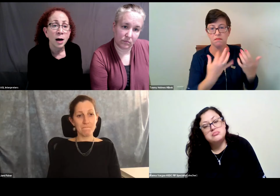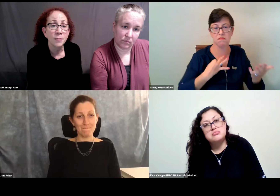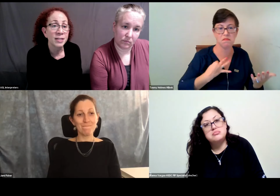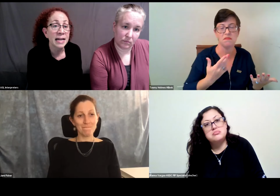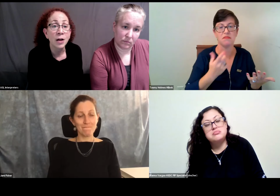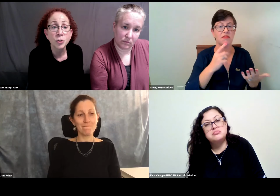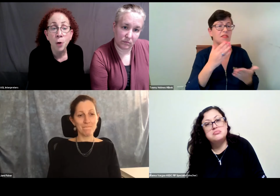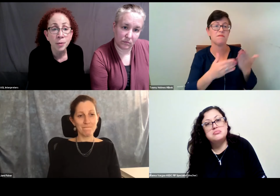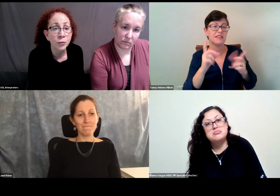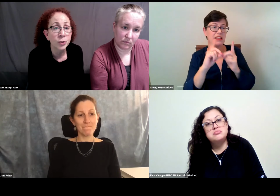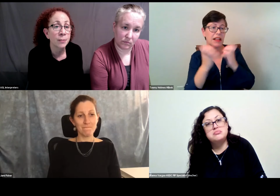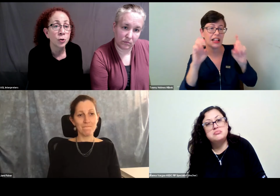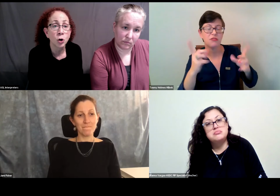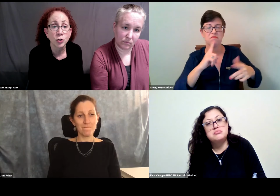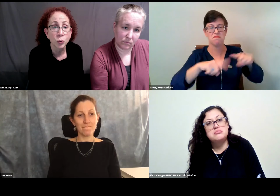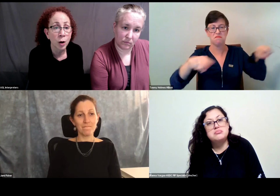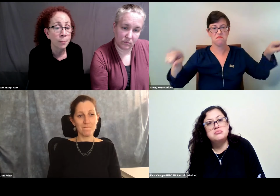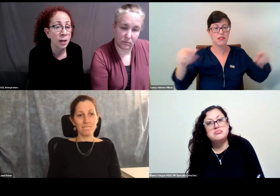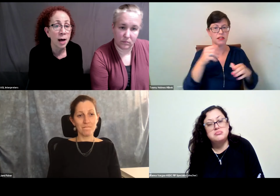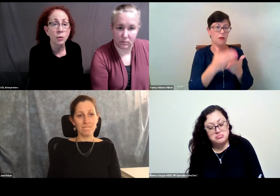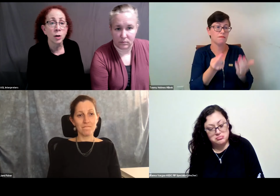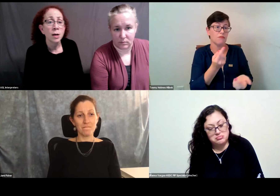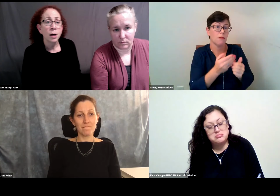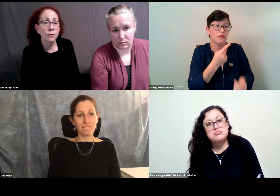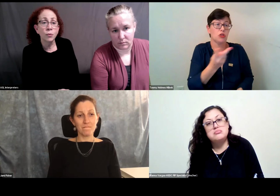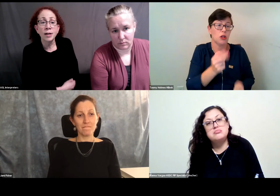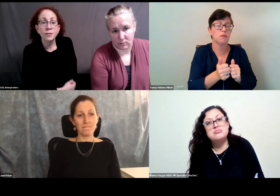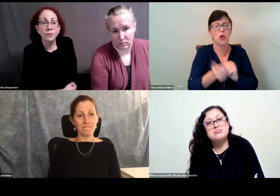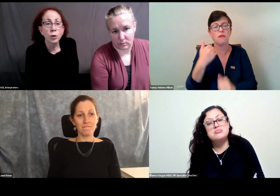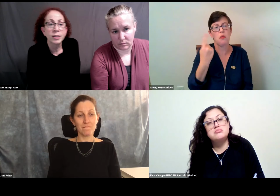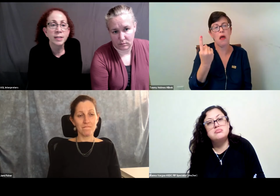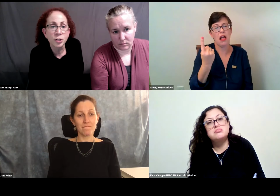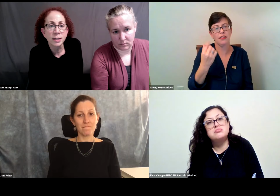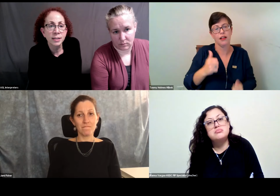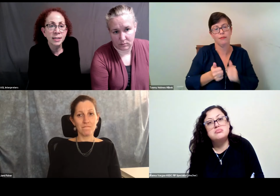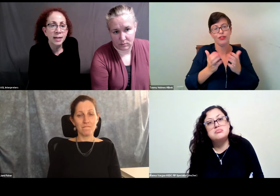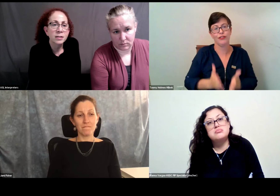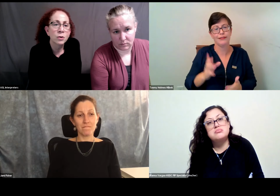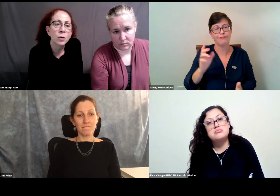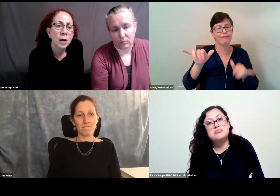The State health department, for example, could also apply or a variety of different organizations and state so.